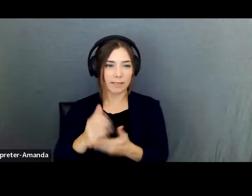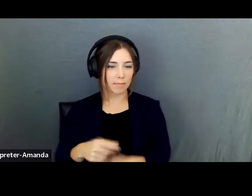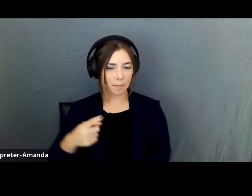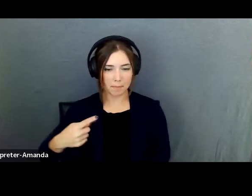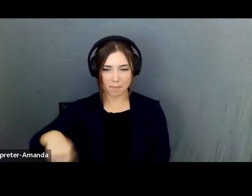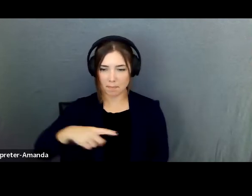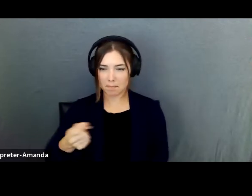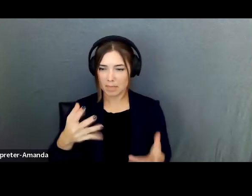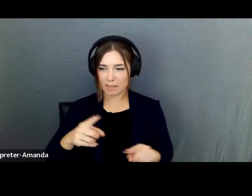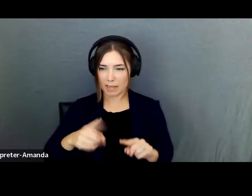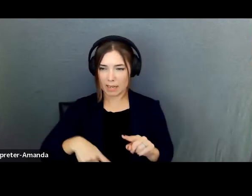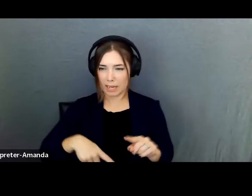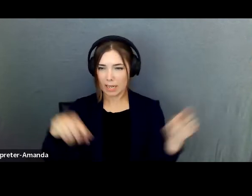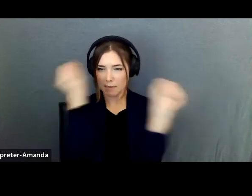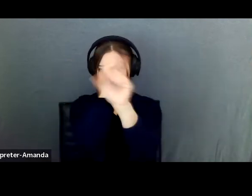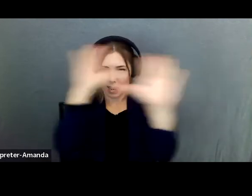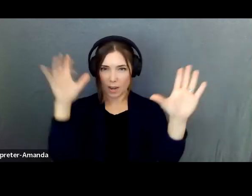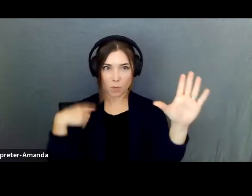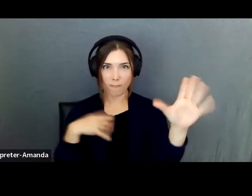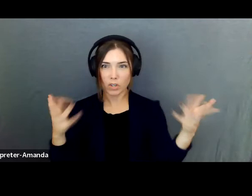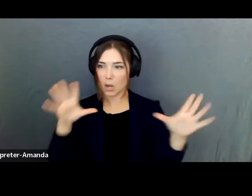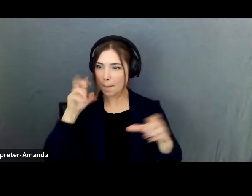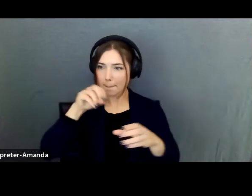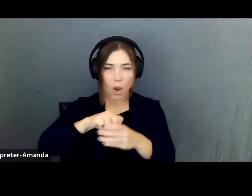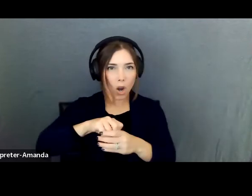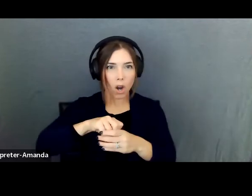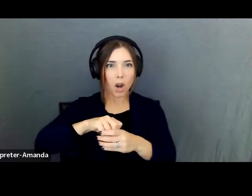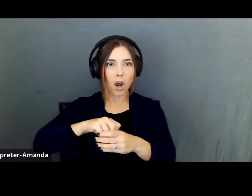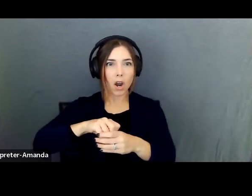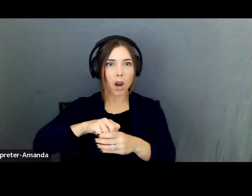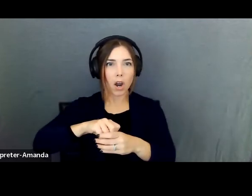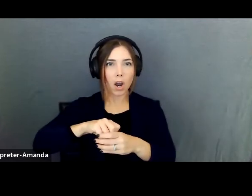part of independent living movement, we are IL and we don't even think about reality that